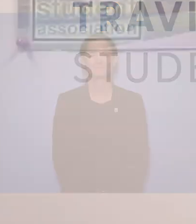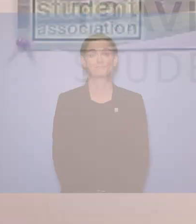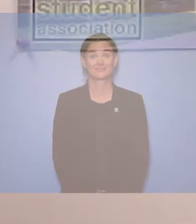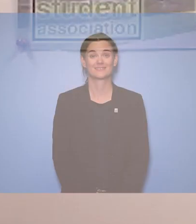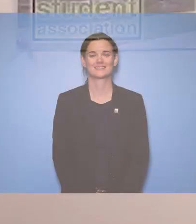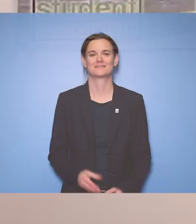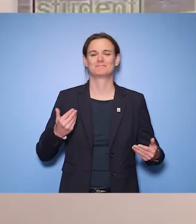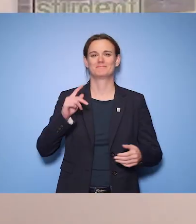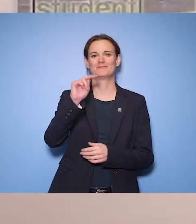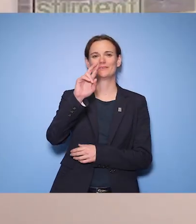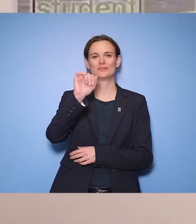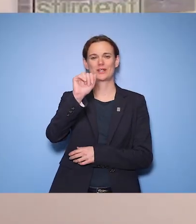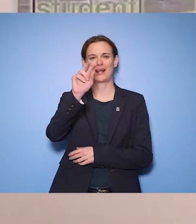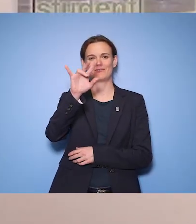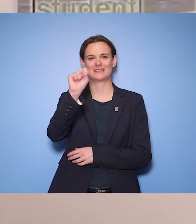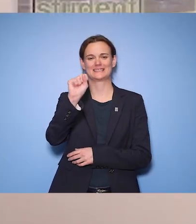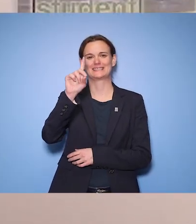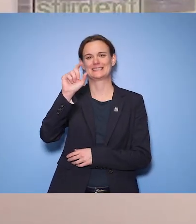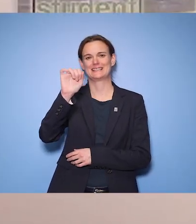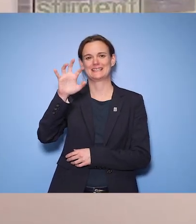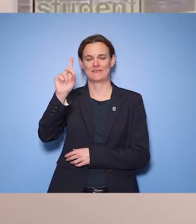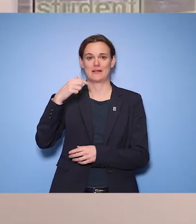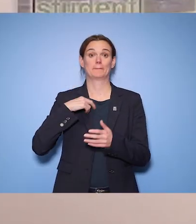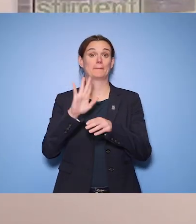Hello, my name is Travis David and I'm a second year business student here at NSCC Pictou